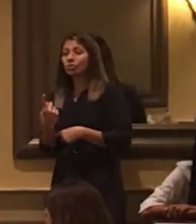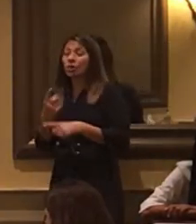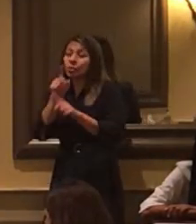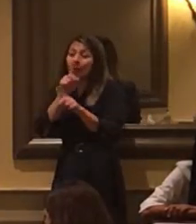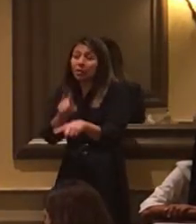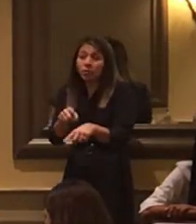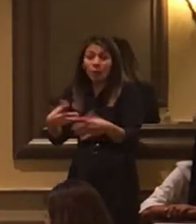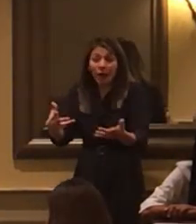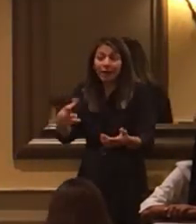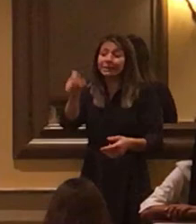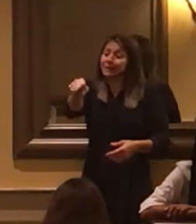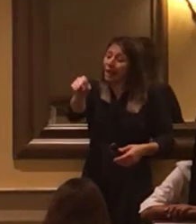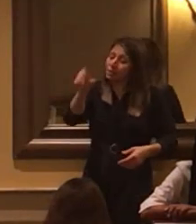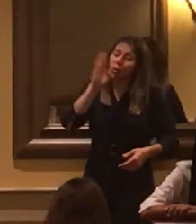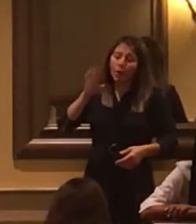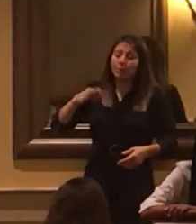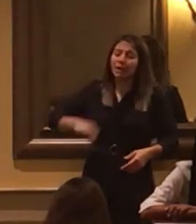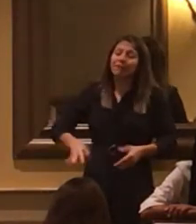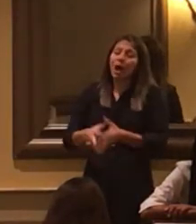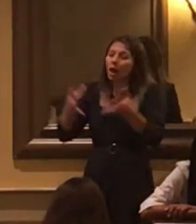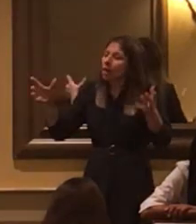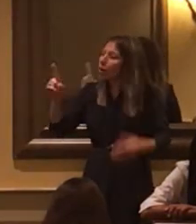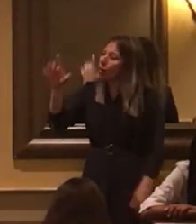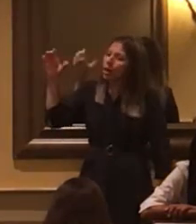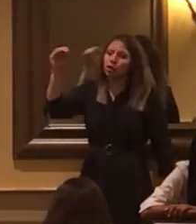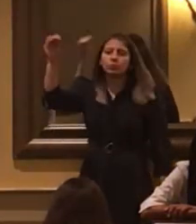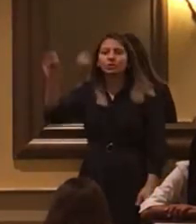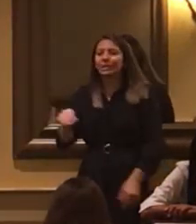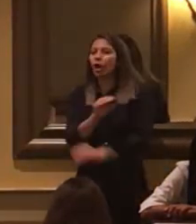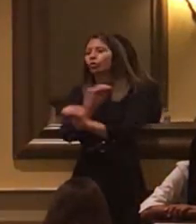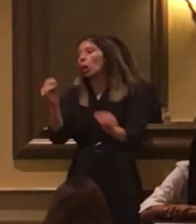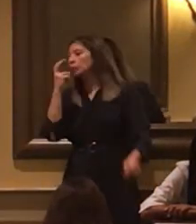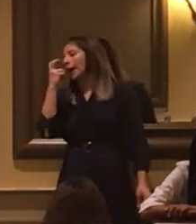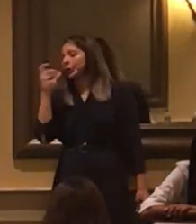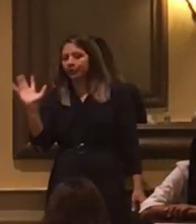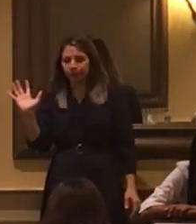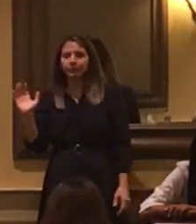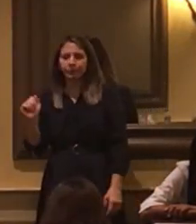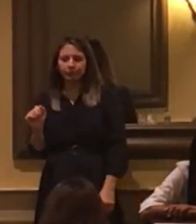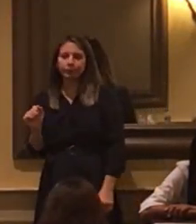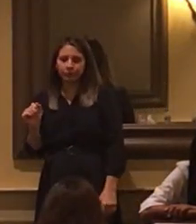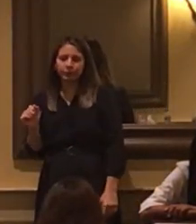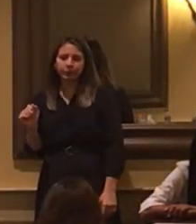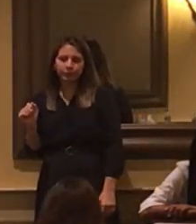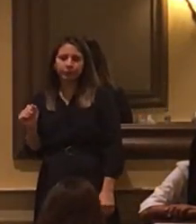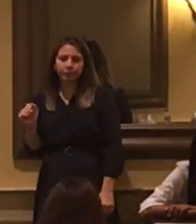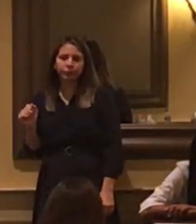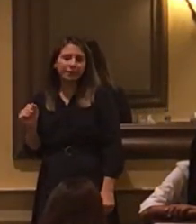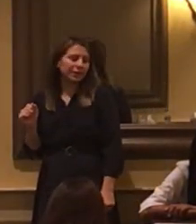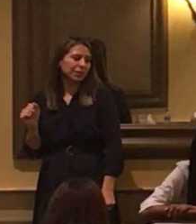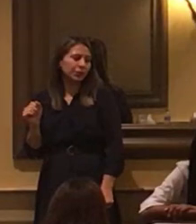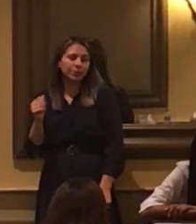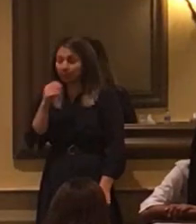Definitely, a lot. 100%. No doubt about that.